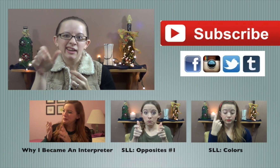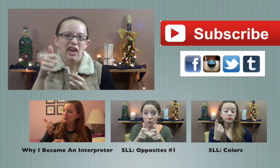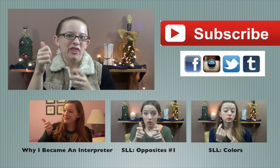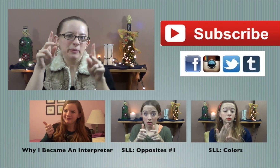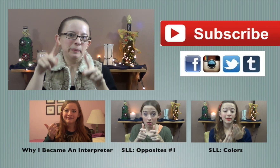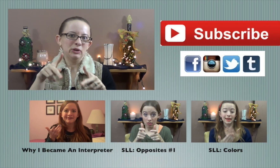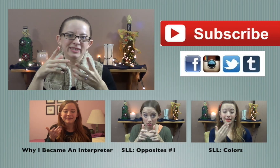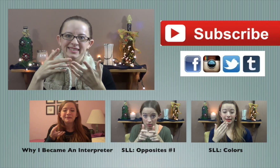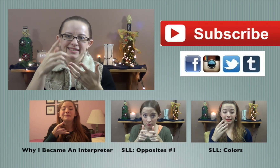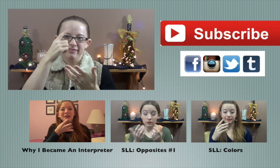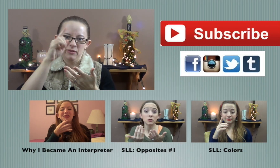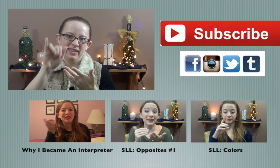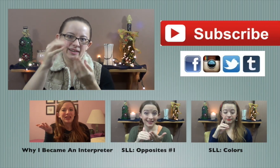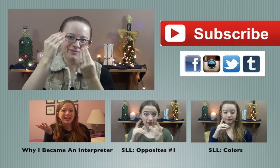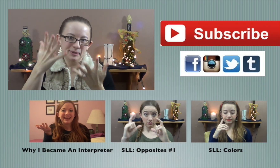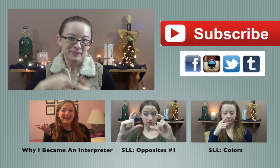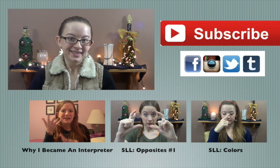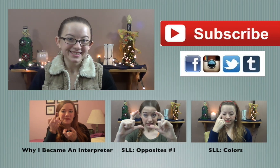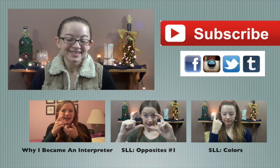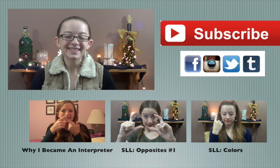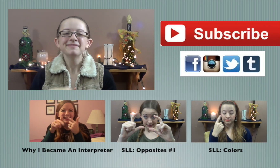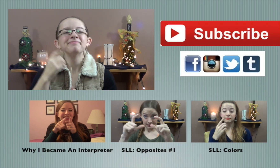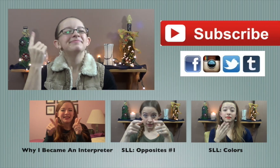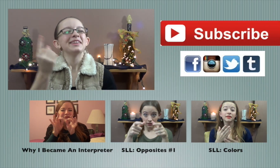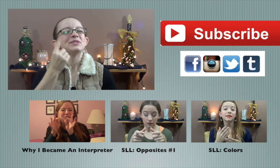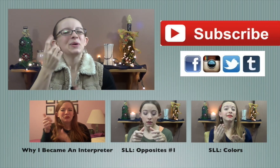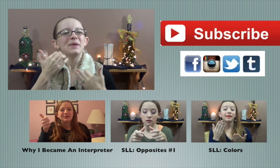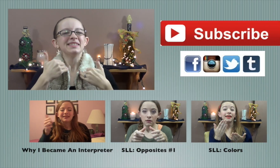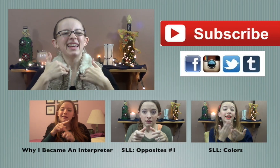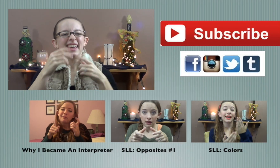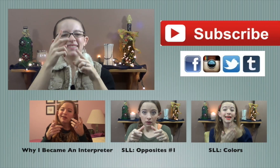I will try and send you to somebody who does for that information!